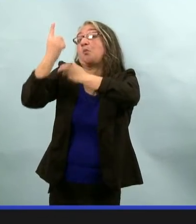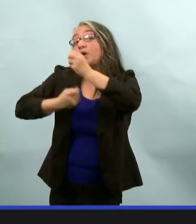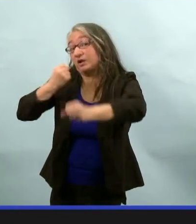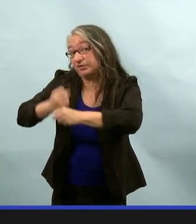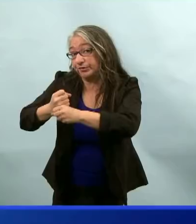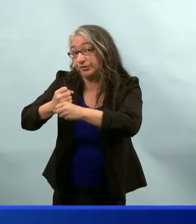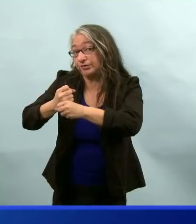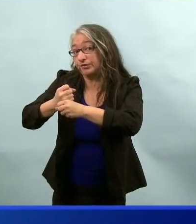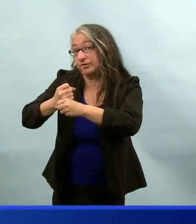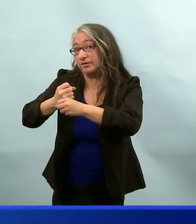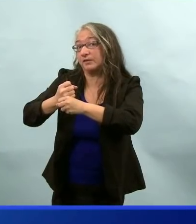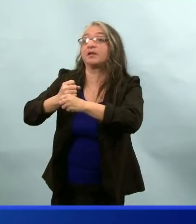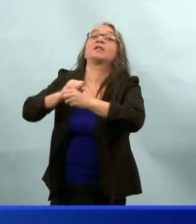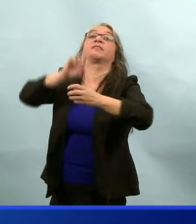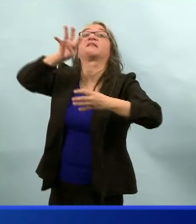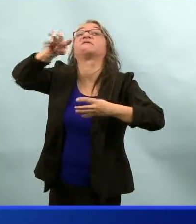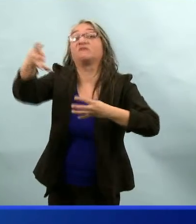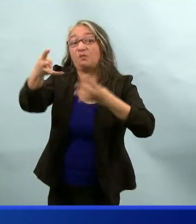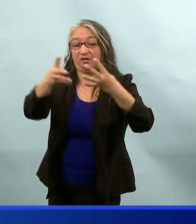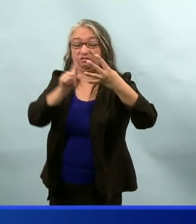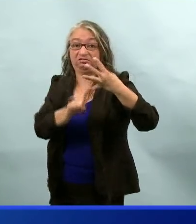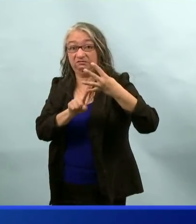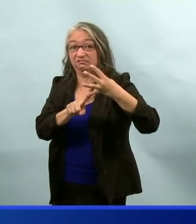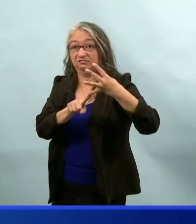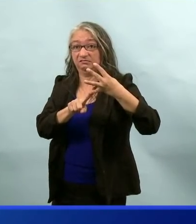so that's an estimate based on what we've seen with other vaccines